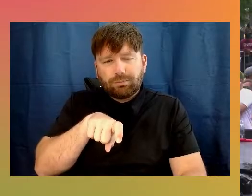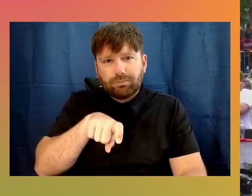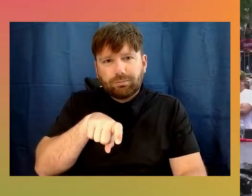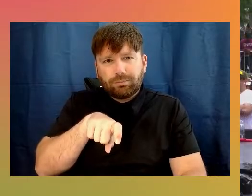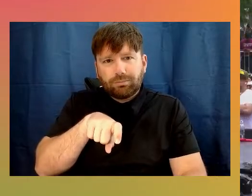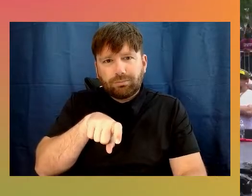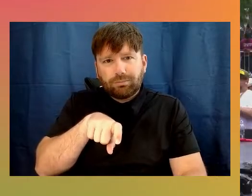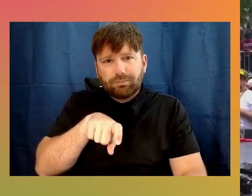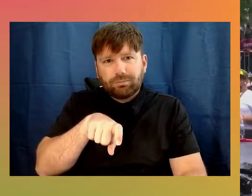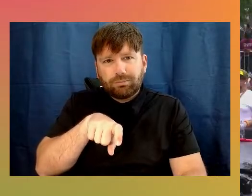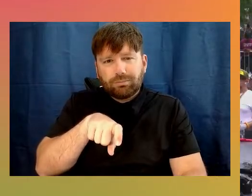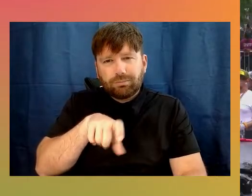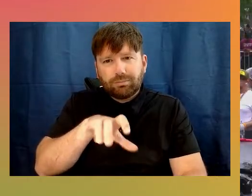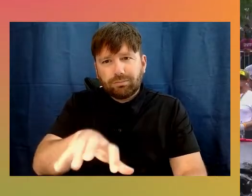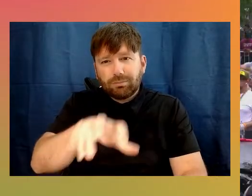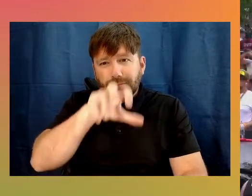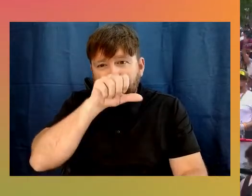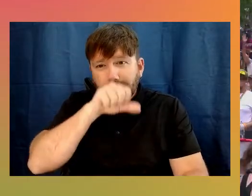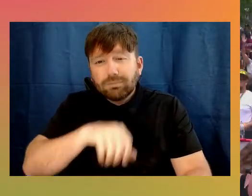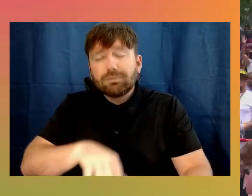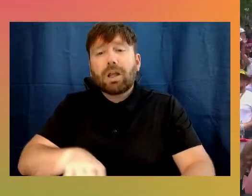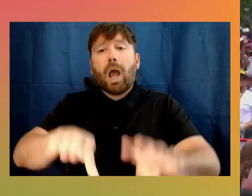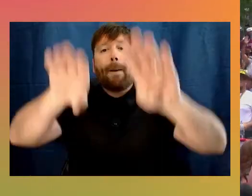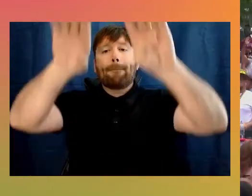GOOD. KNEE TO NOSE.